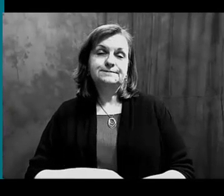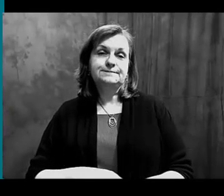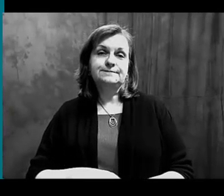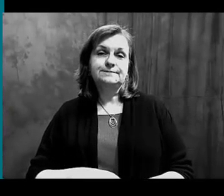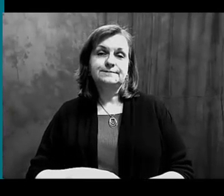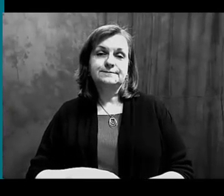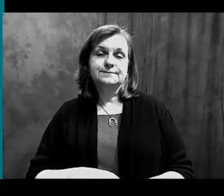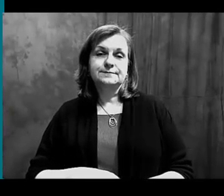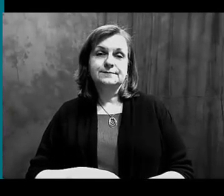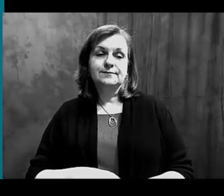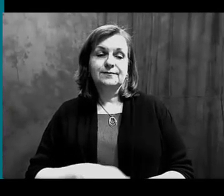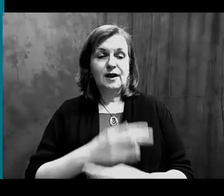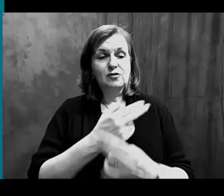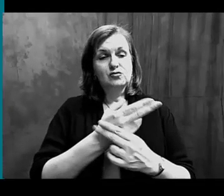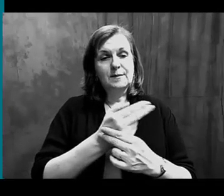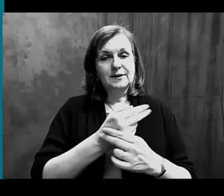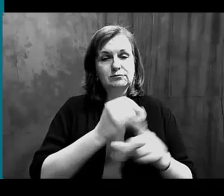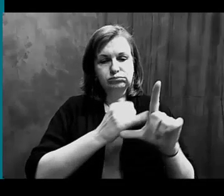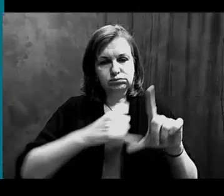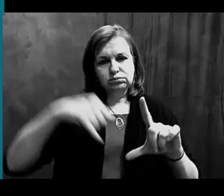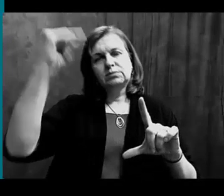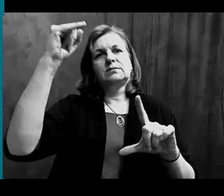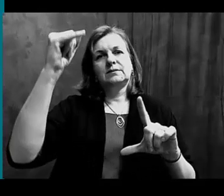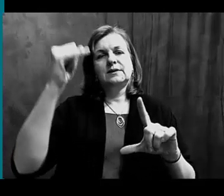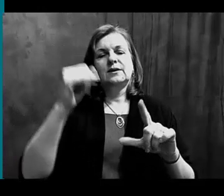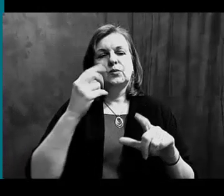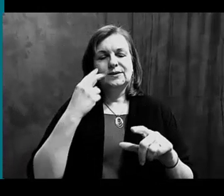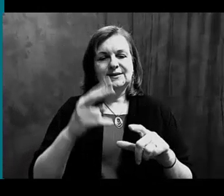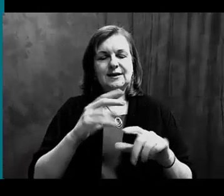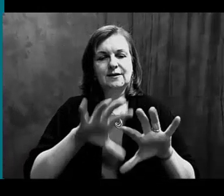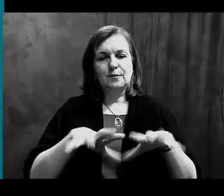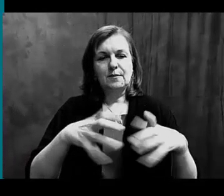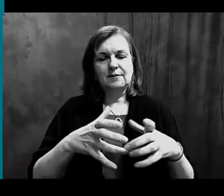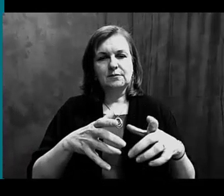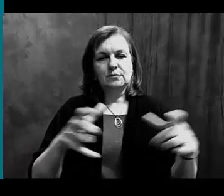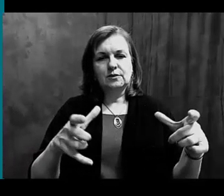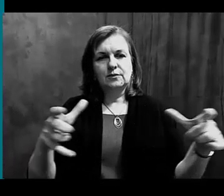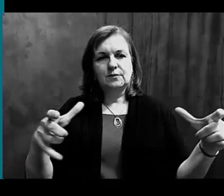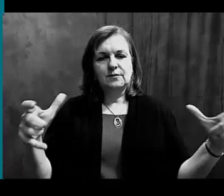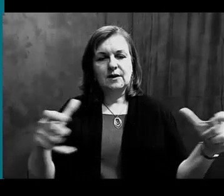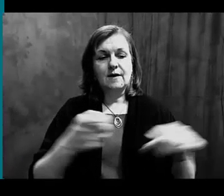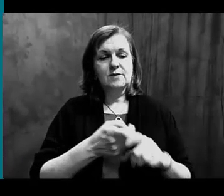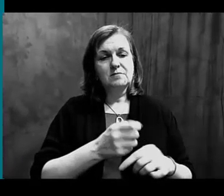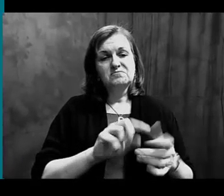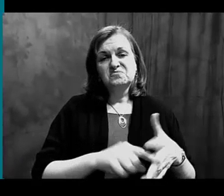things like rabbits -- in exponential growth and rabbits we look at the population increasing